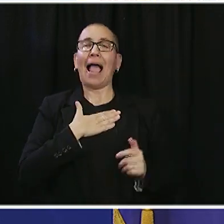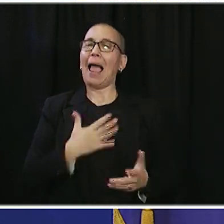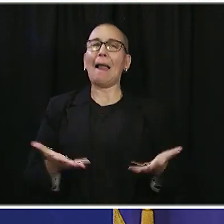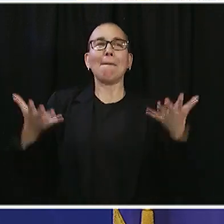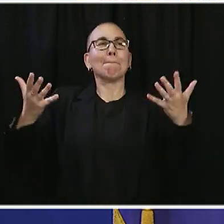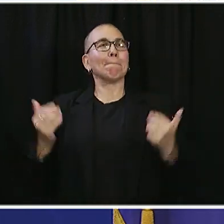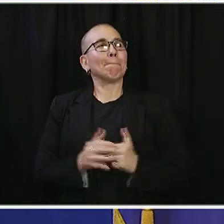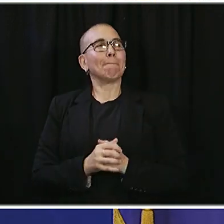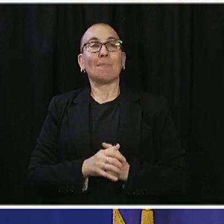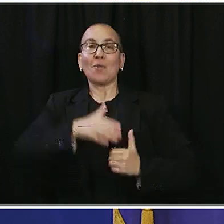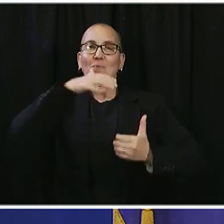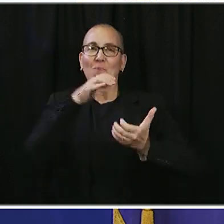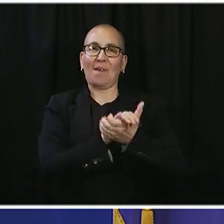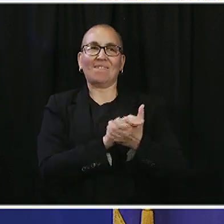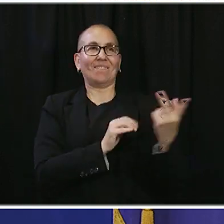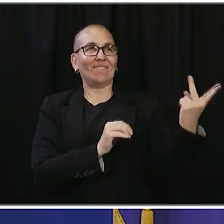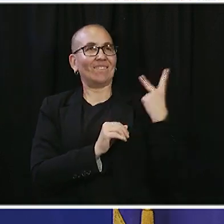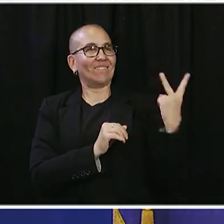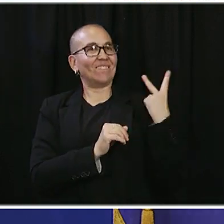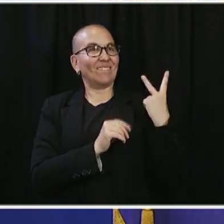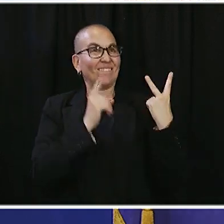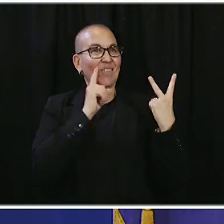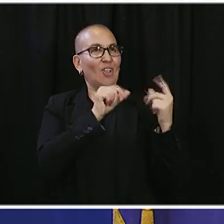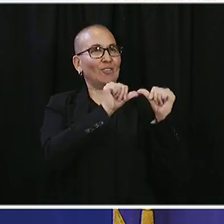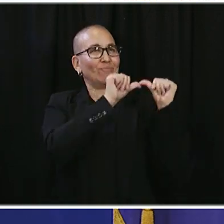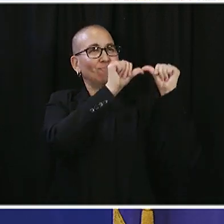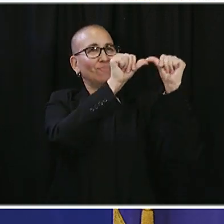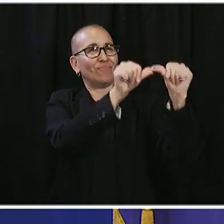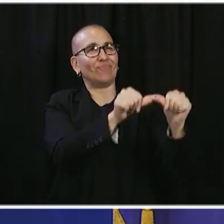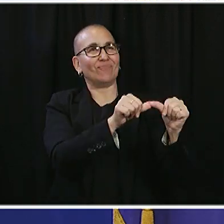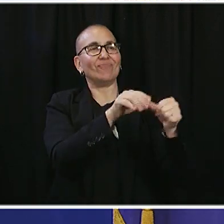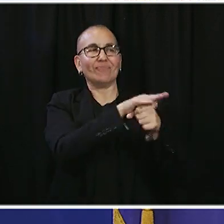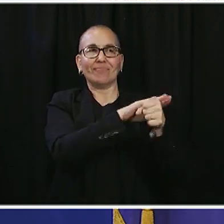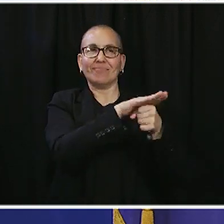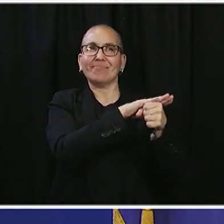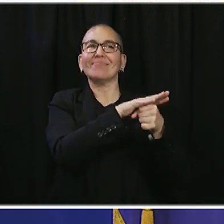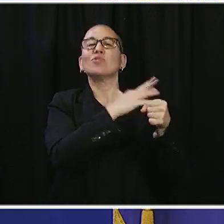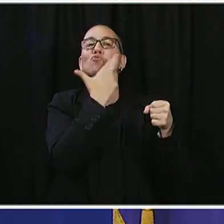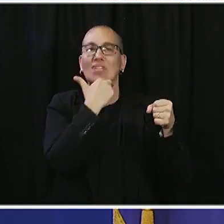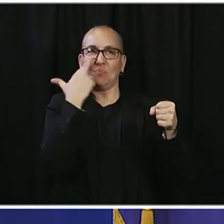AND THEN I WILL GET A RESERVATION AT A RESTAURANT TO CELEBRATE MY 26TH WEDDING ANNIVERSARY ON JUNE 4TH.